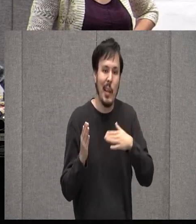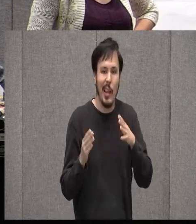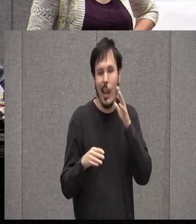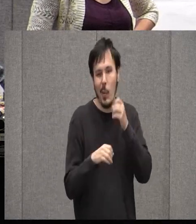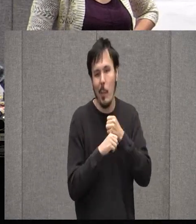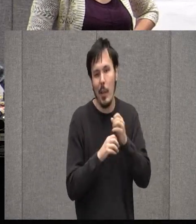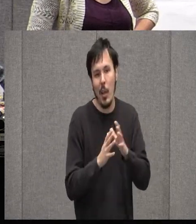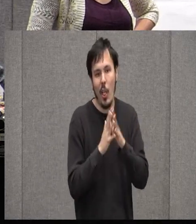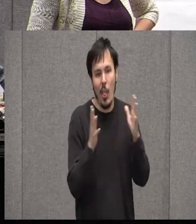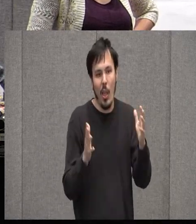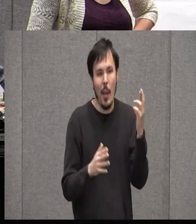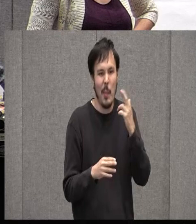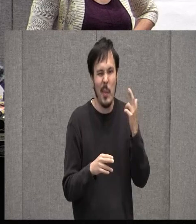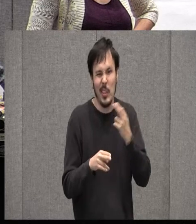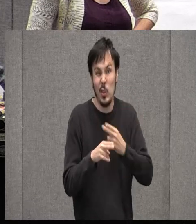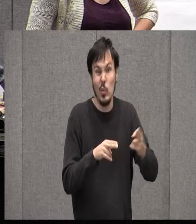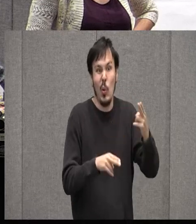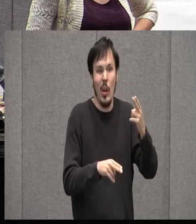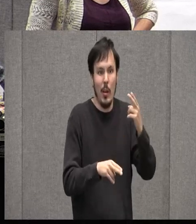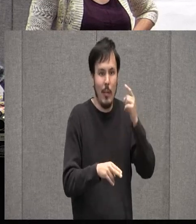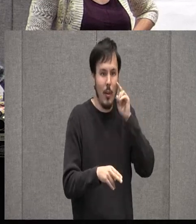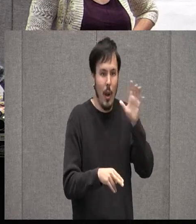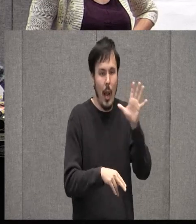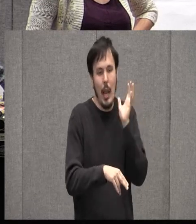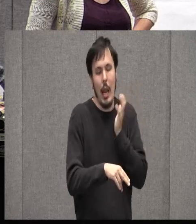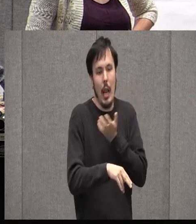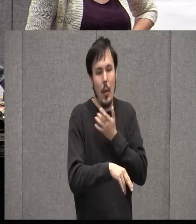'cause we're short on time here, and you just mix it.